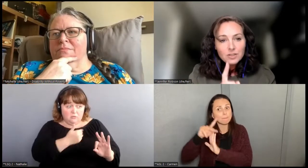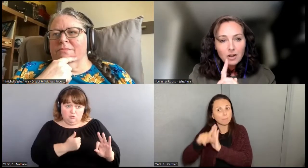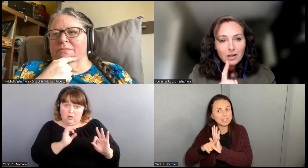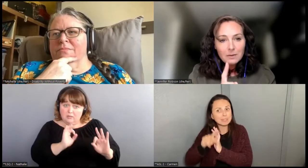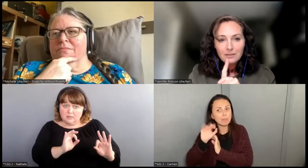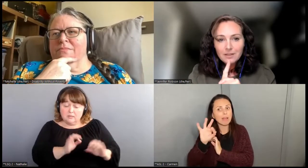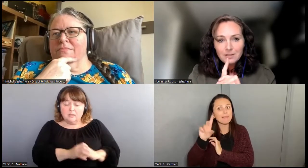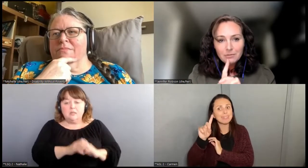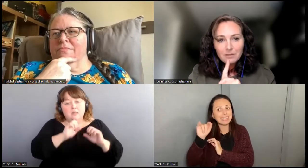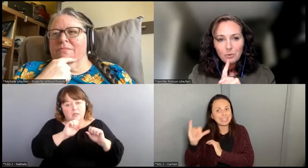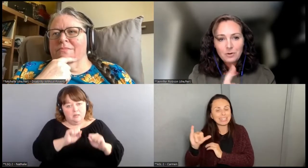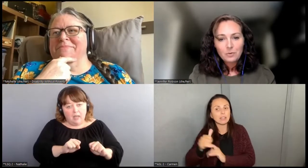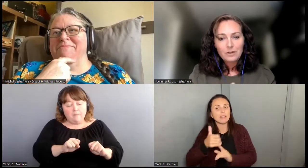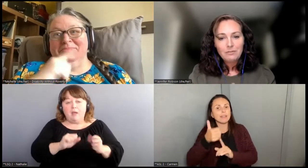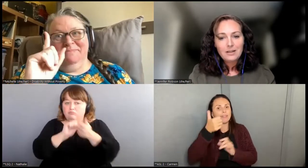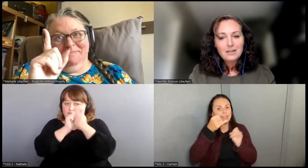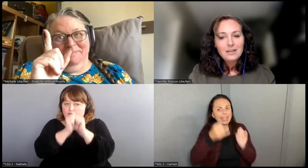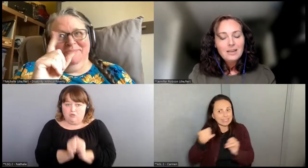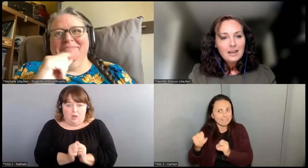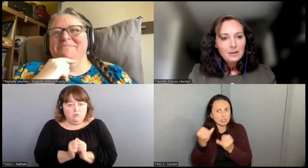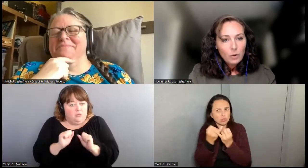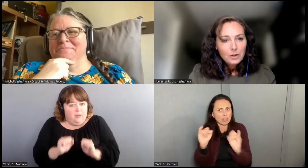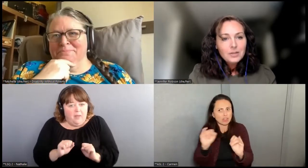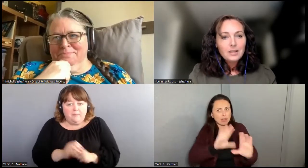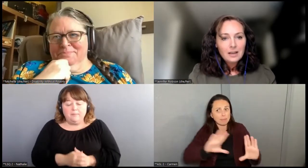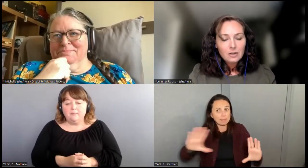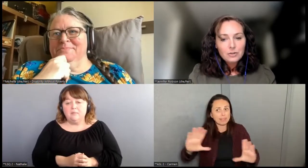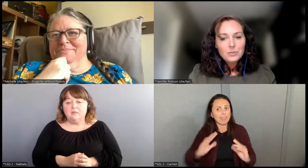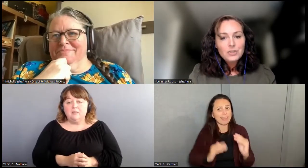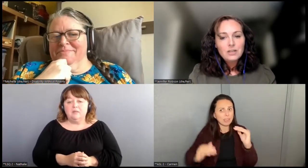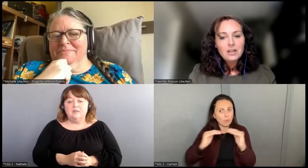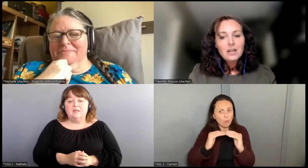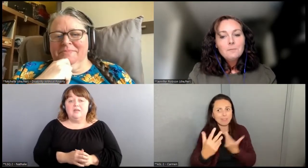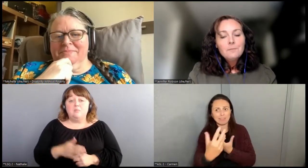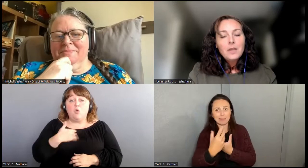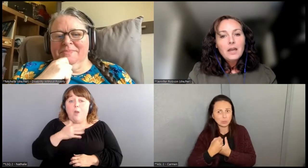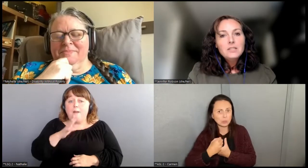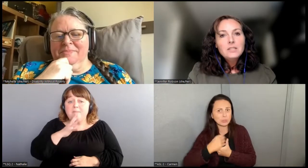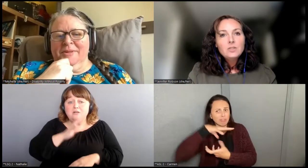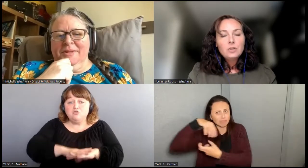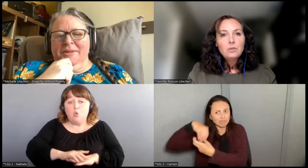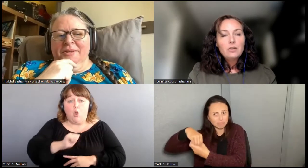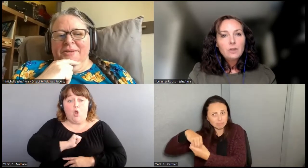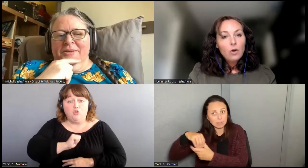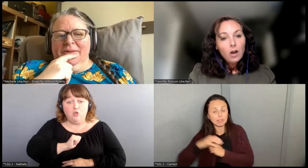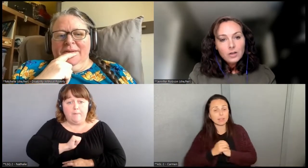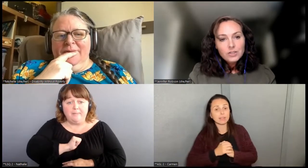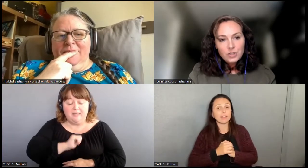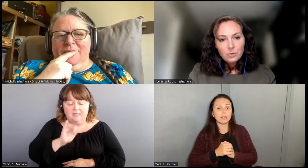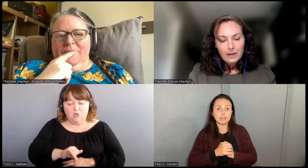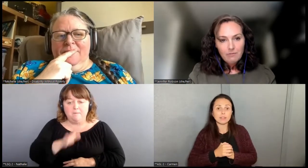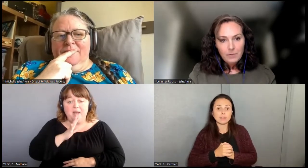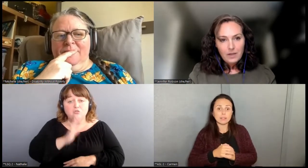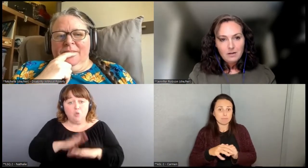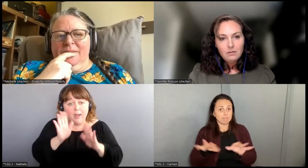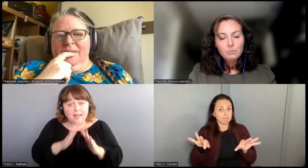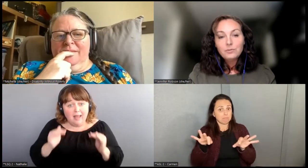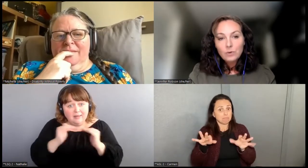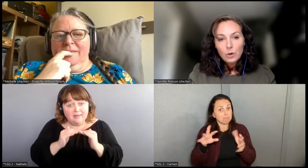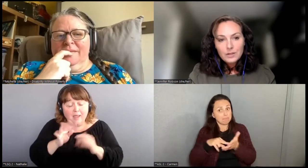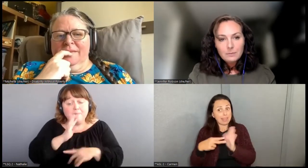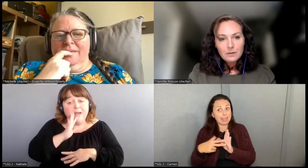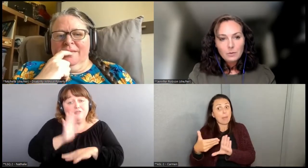INDIVIDUAL AUTONOMY, AND EQUALITY AND INCLUSION. THERE OUGHT TO HAVE BEEN BEFORE THE BILL WAS